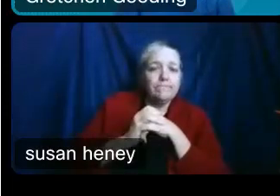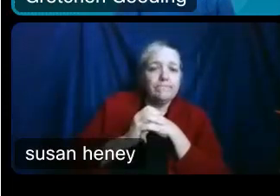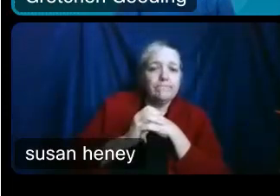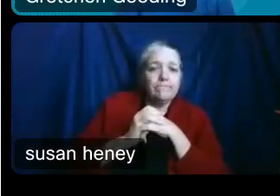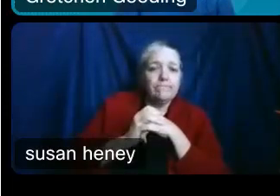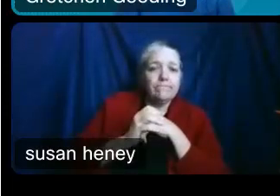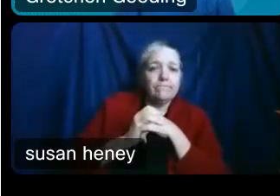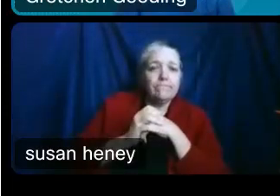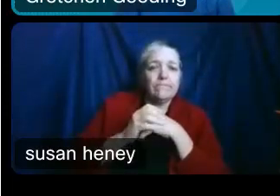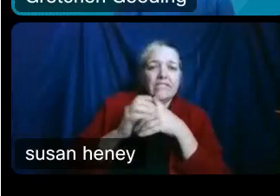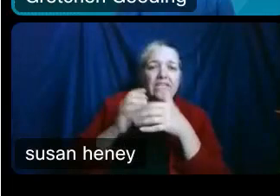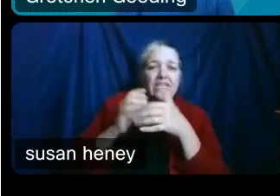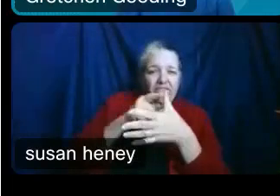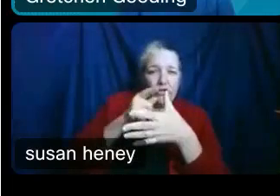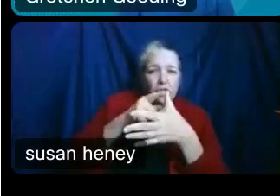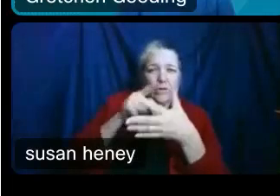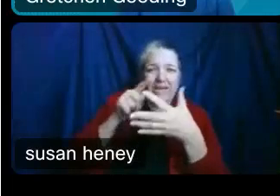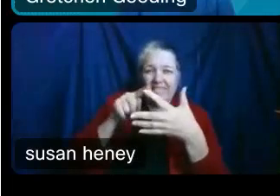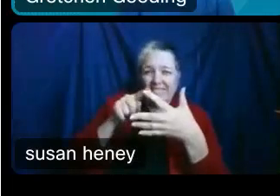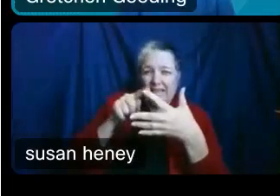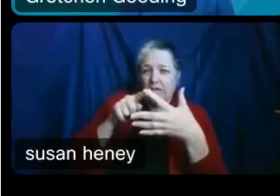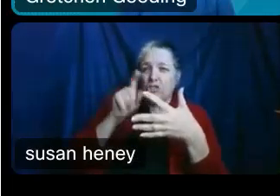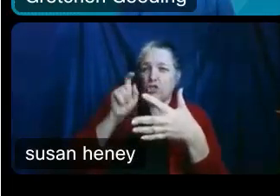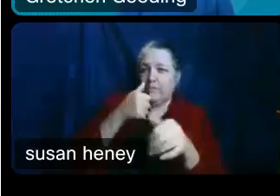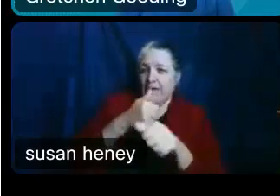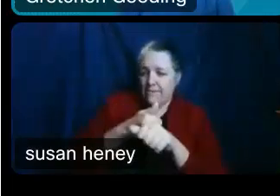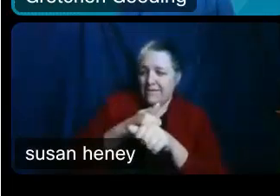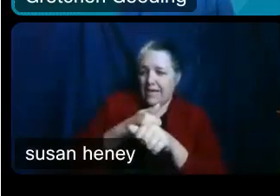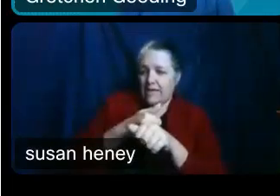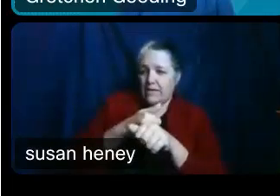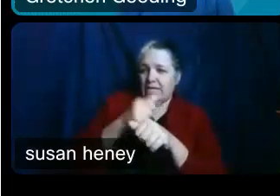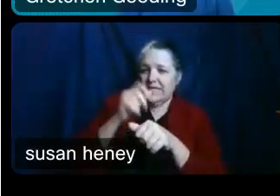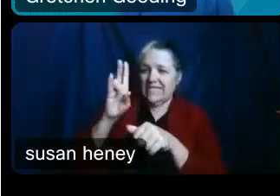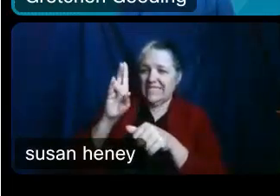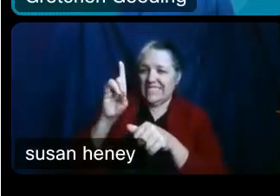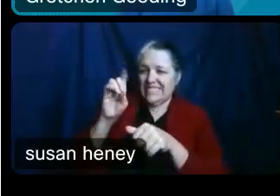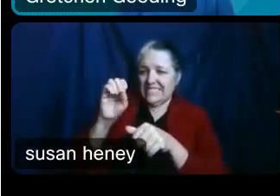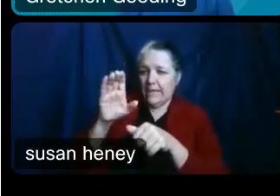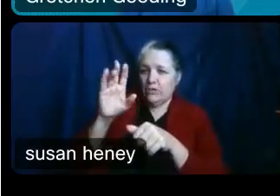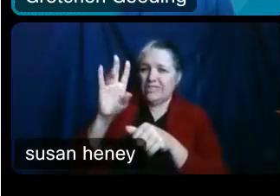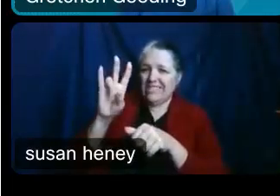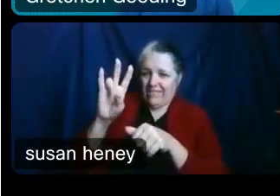Tribal Area are scheduled to be updated on Thursday, December 7th, with the newest 5-year